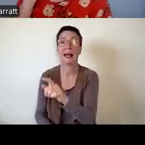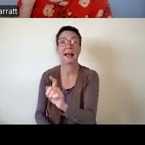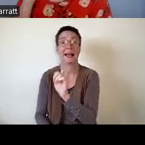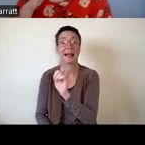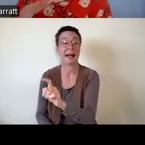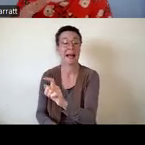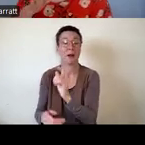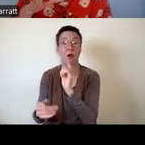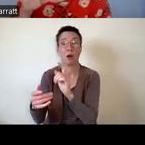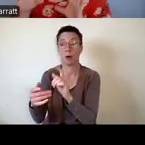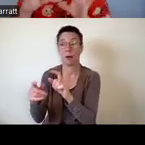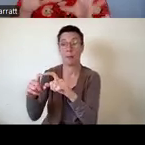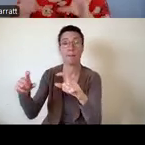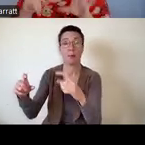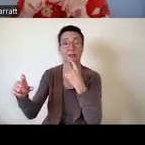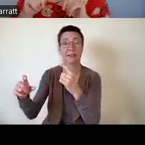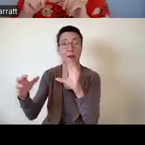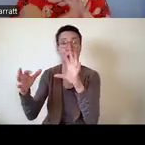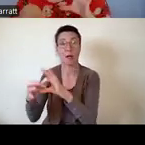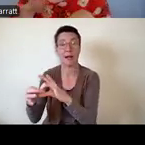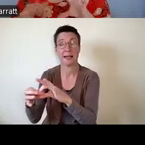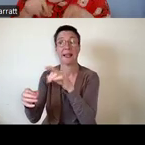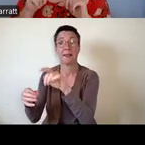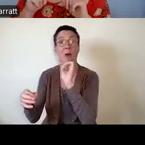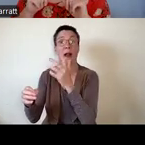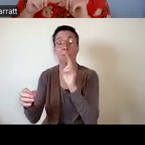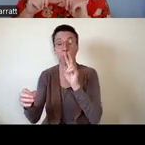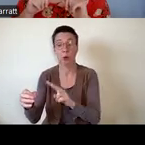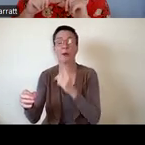It does send them a message that you can add in, so you can personalize the message.